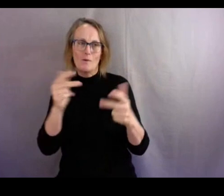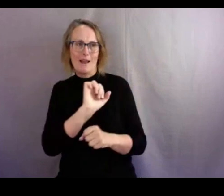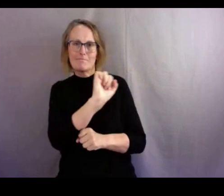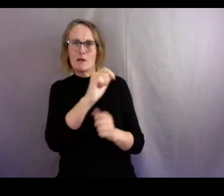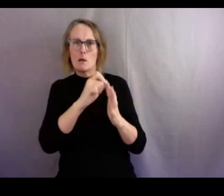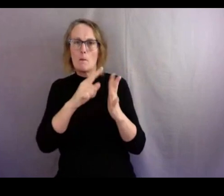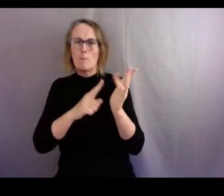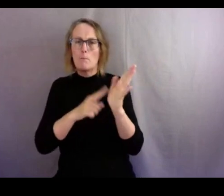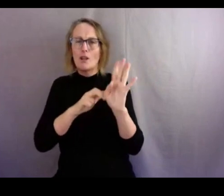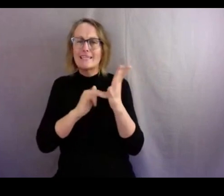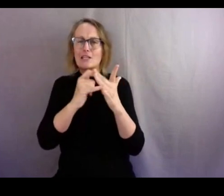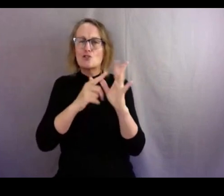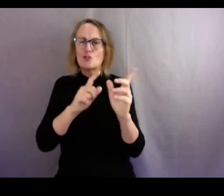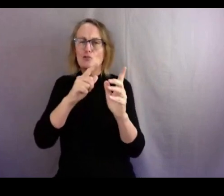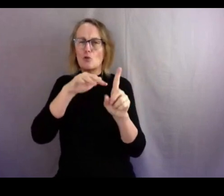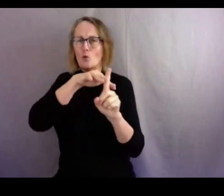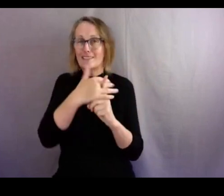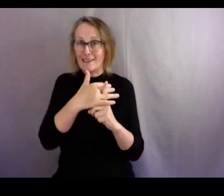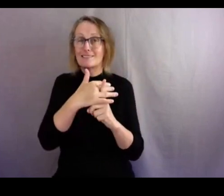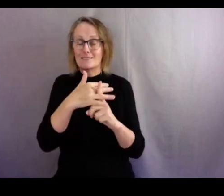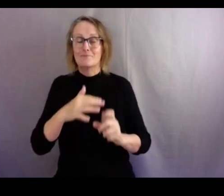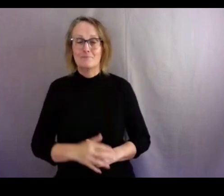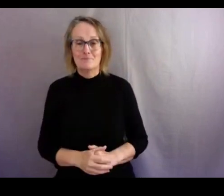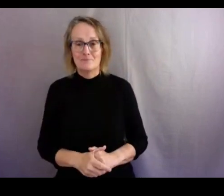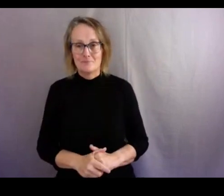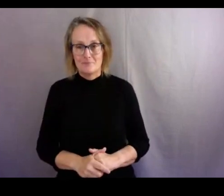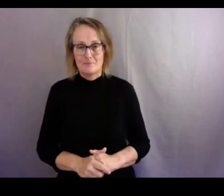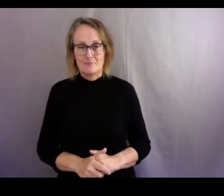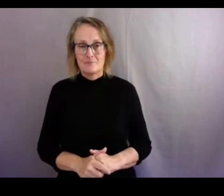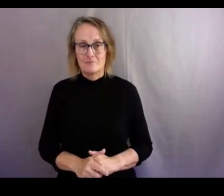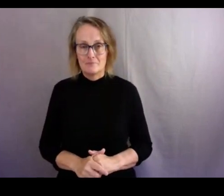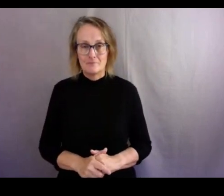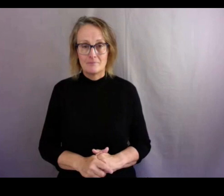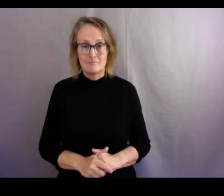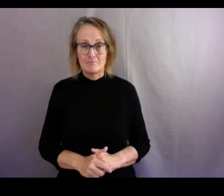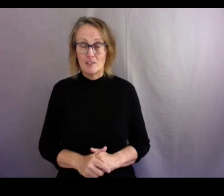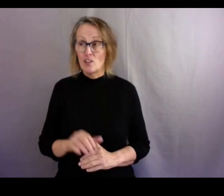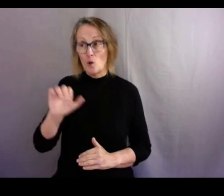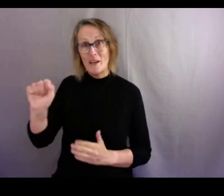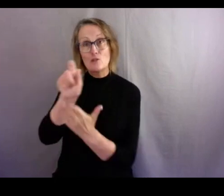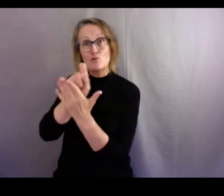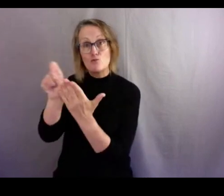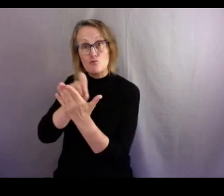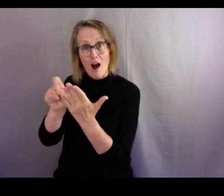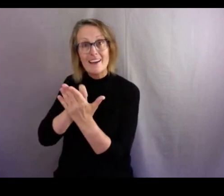Several passages bear witness to his intention linking anecdotes directly to the paintings he was exhibiting.